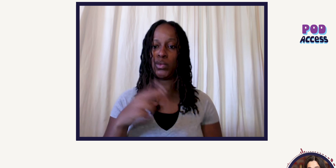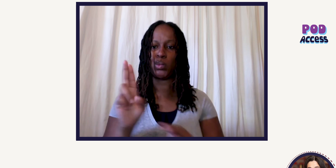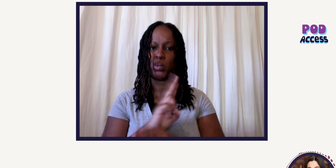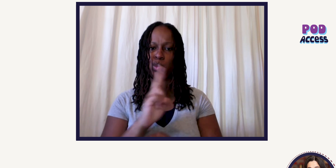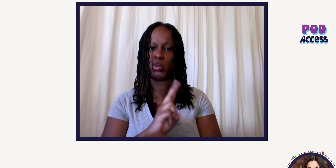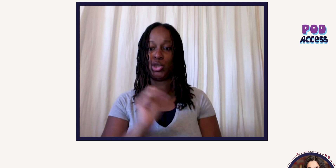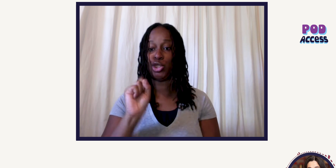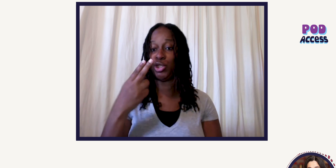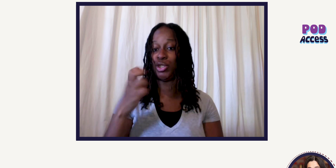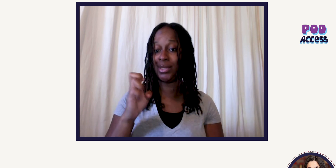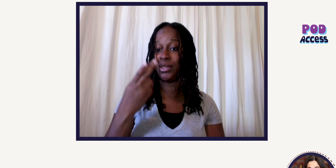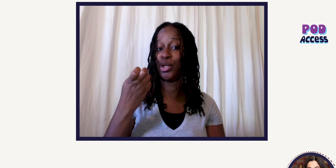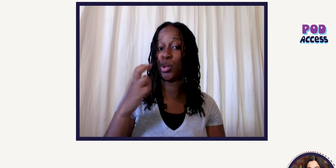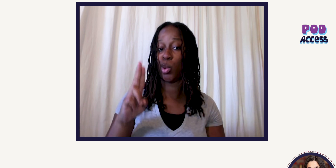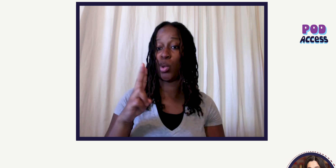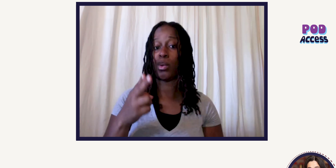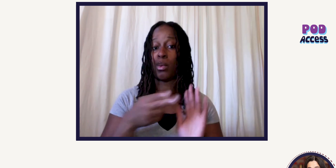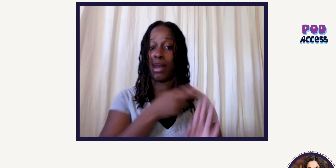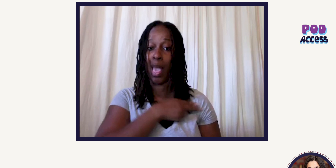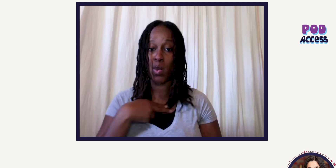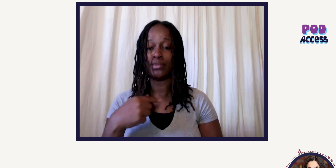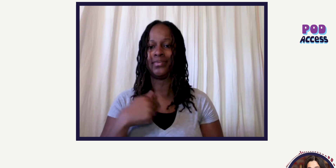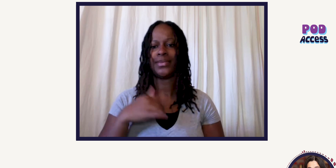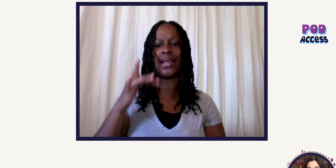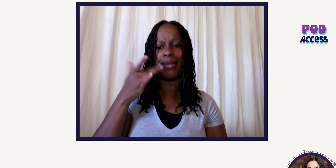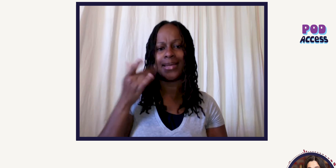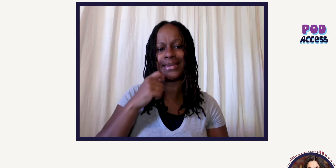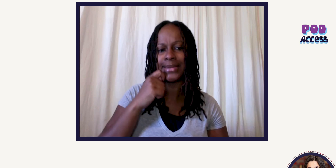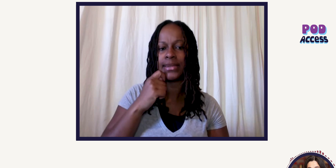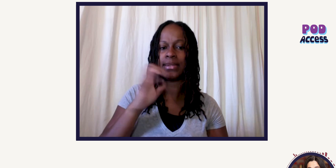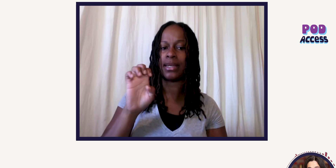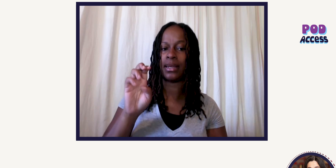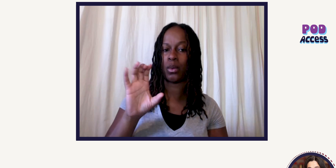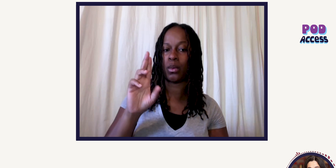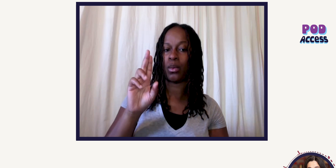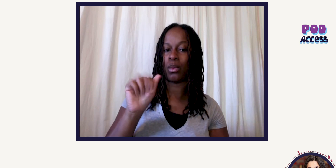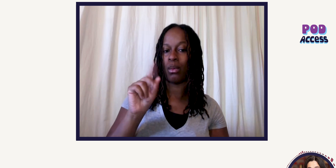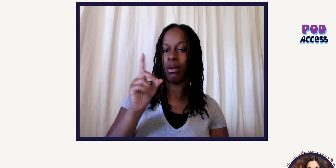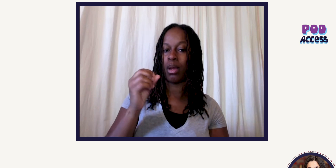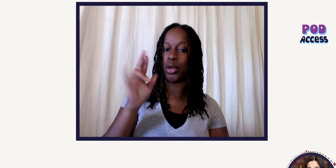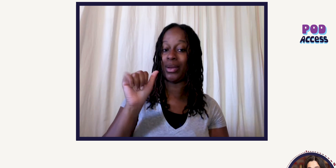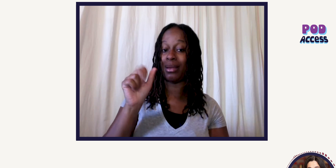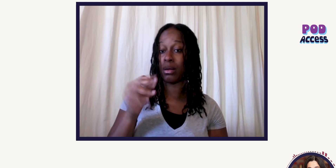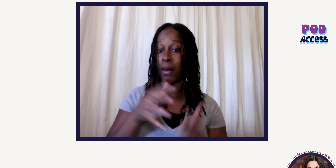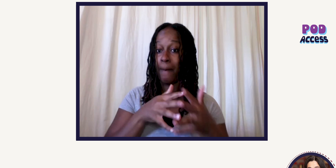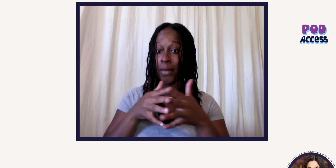I use she/her pronouns. I am a light-skinned Ecuadorian American woman.